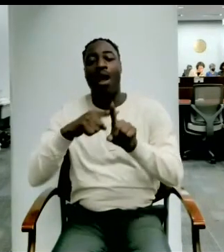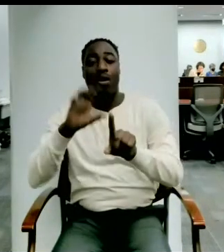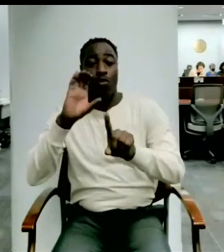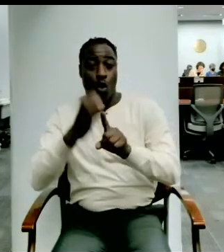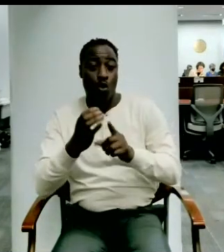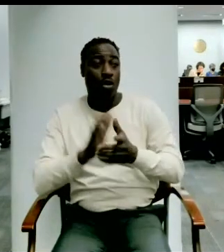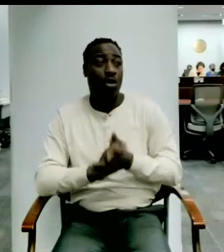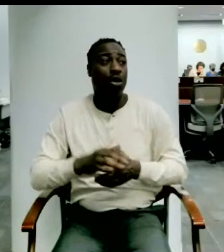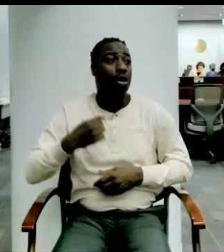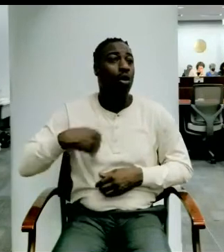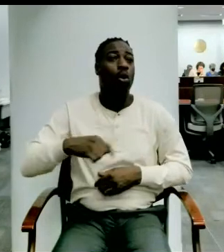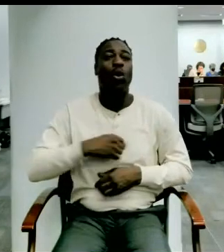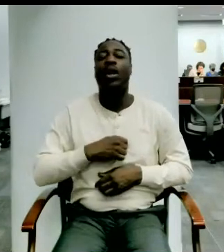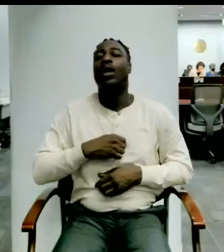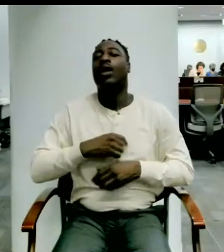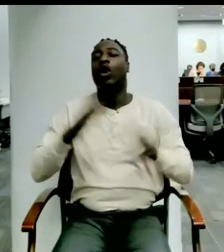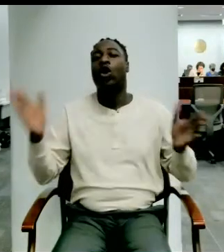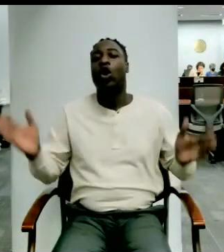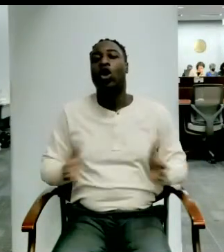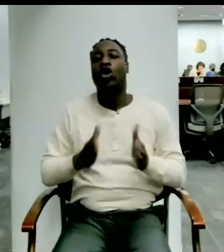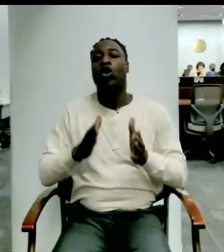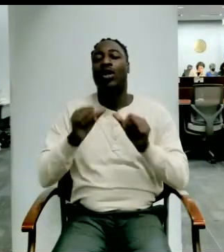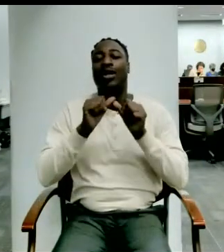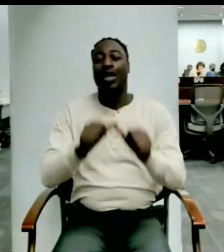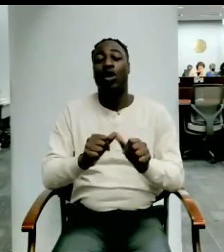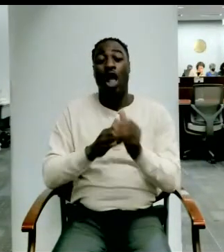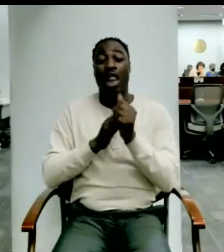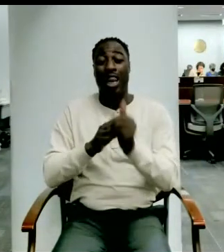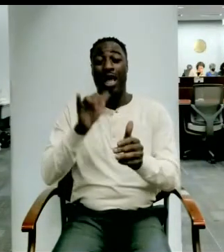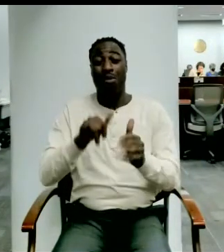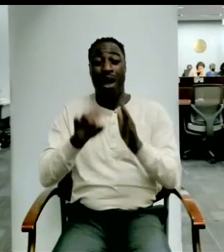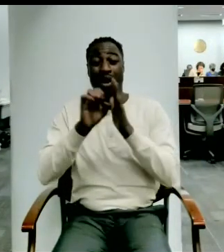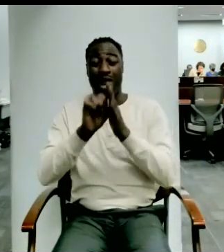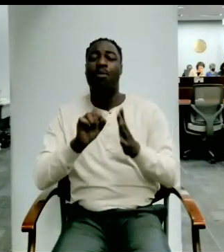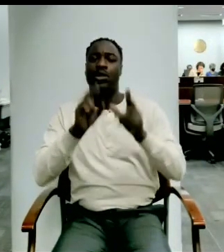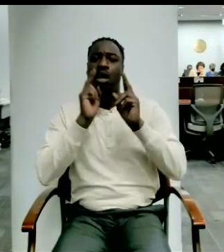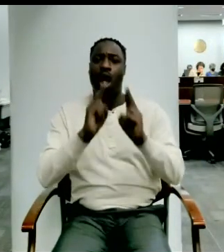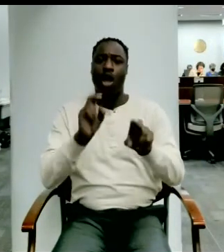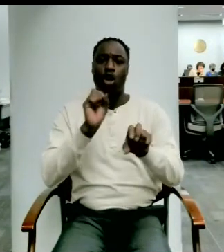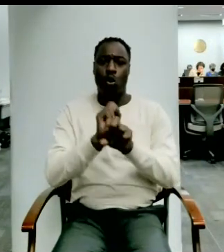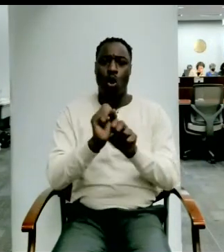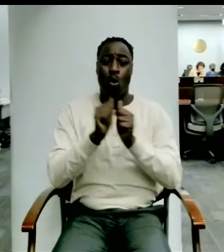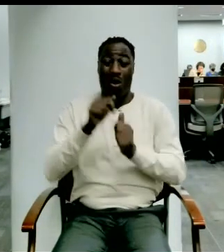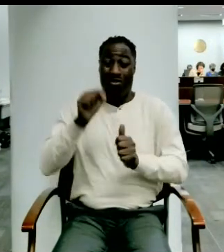We urge you to continue to lead by example. It's been an honor to work with this particular Commission and